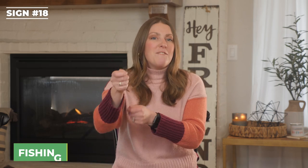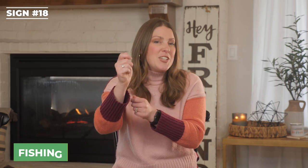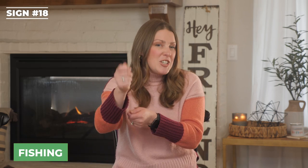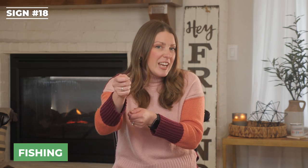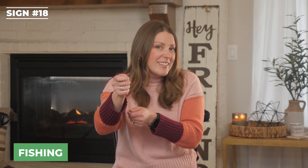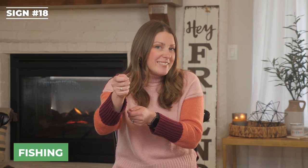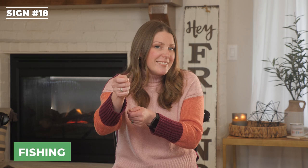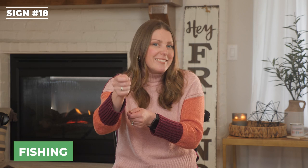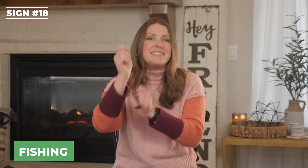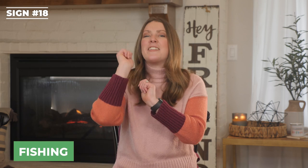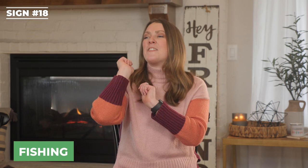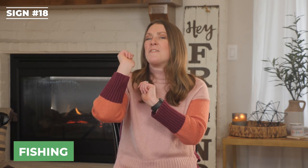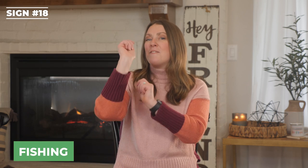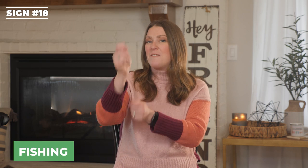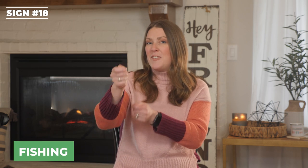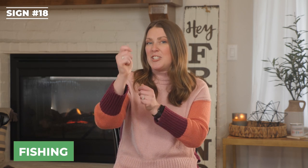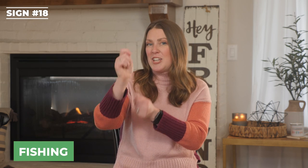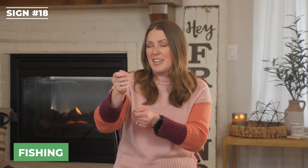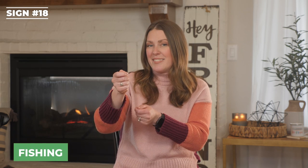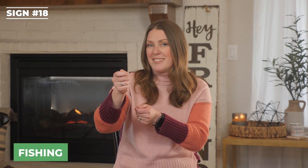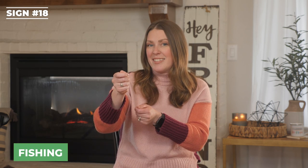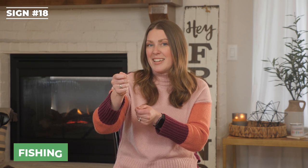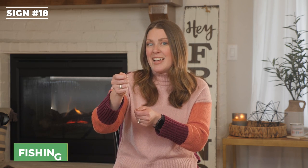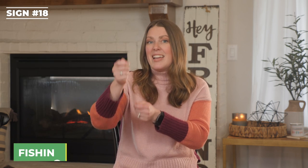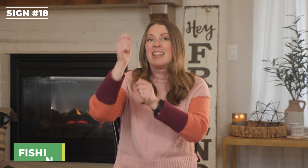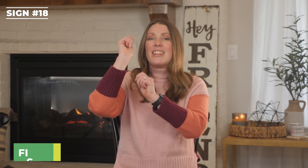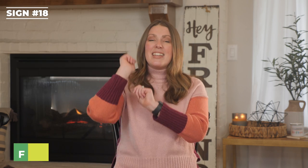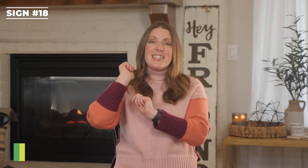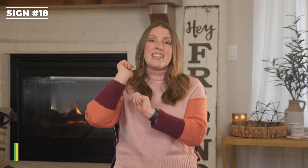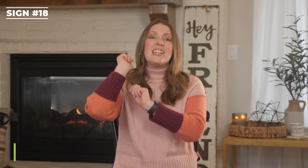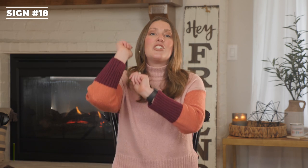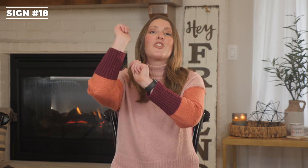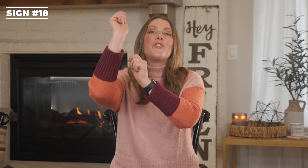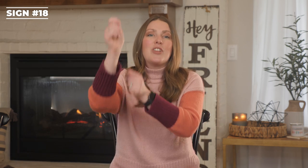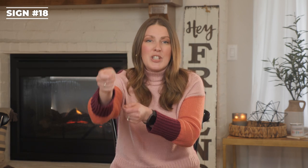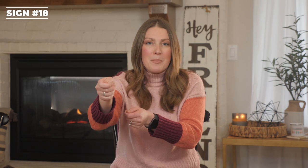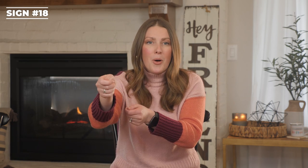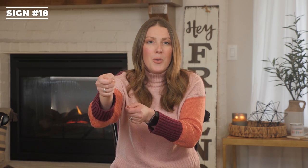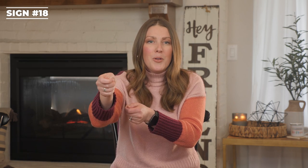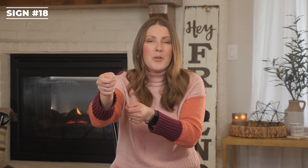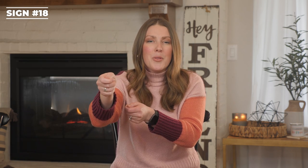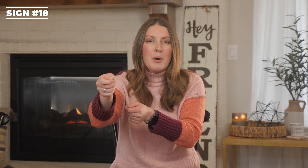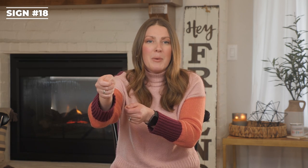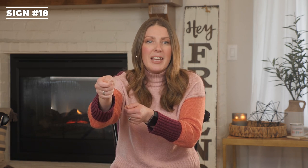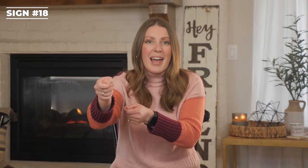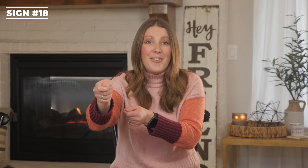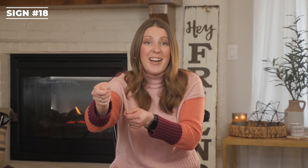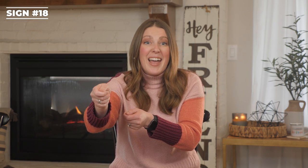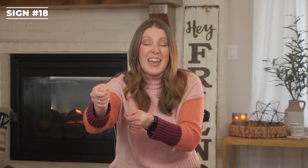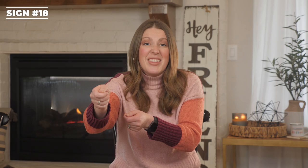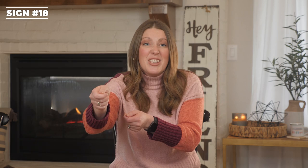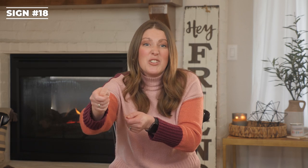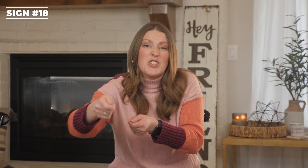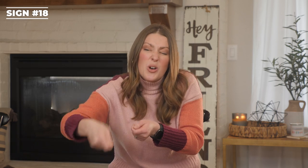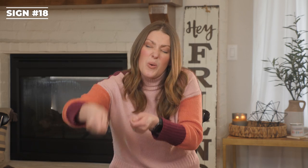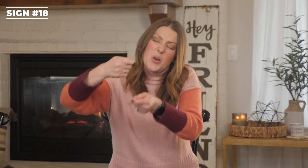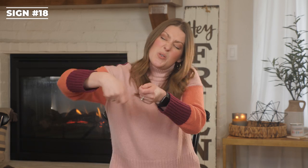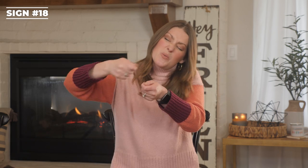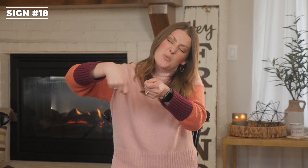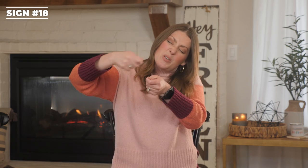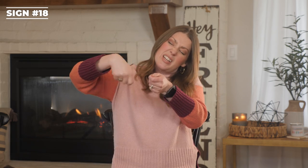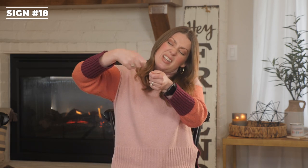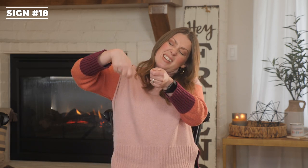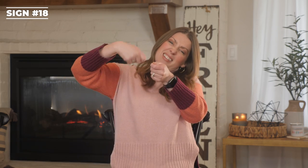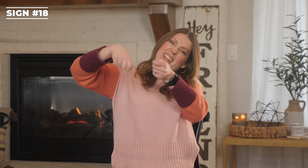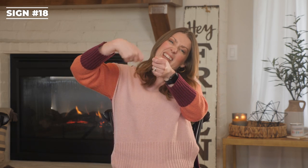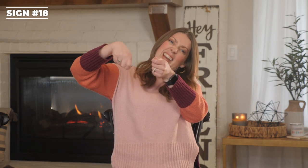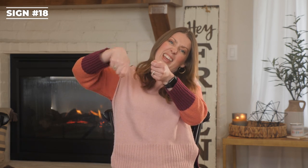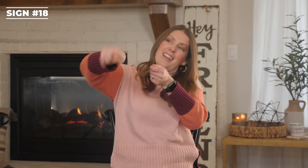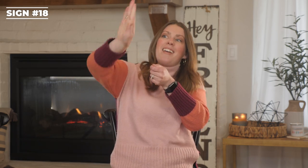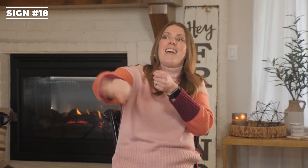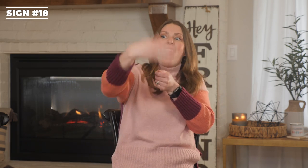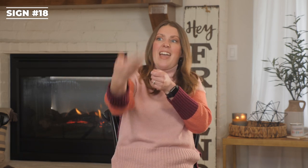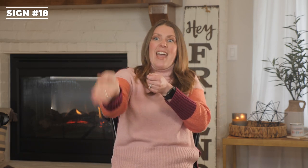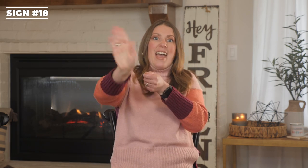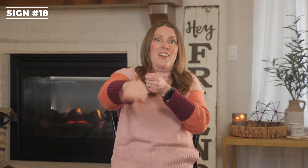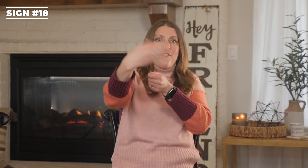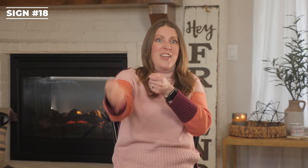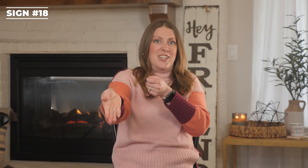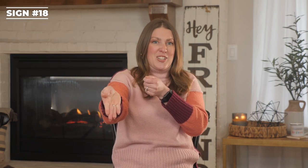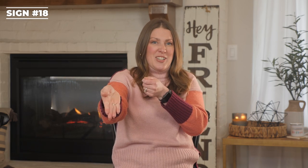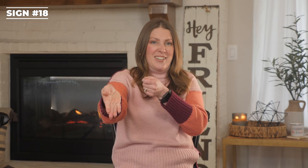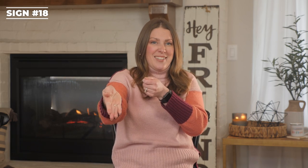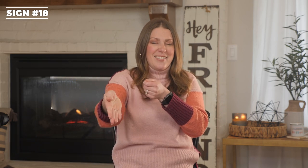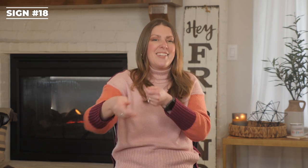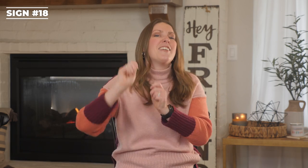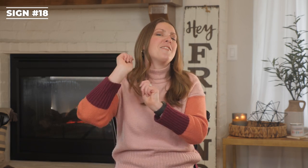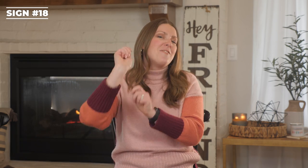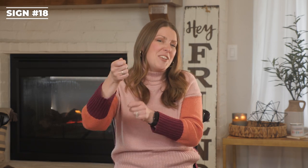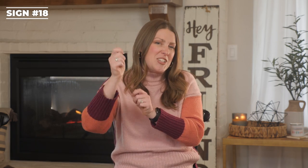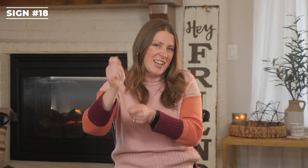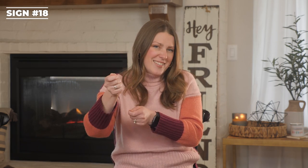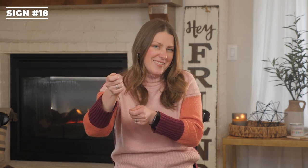'Fishing, fishing' this is your fishing pole throwing it out and then you can show reeling it in and a fish, fishing.